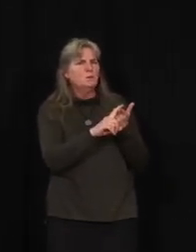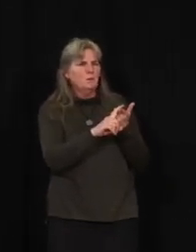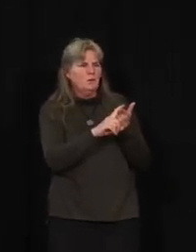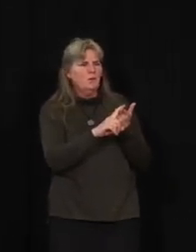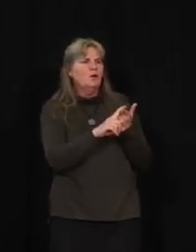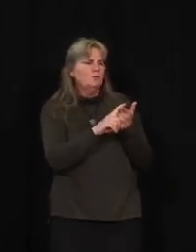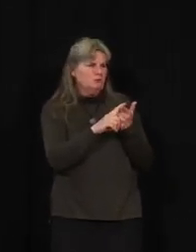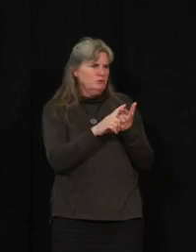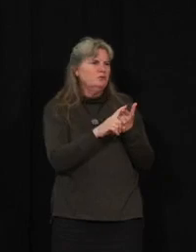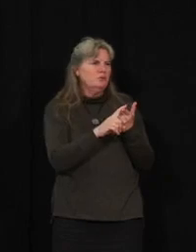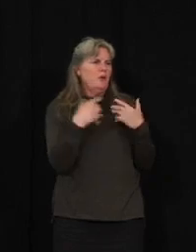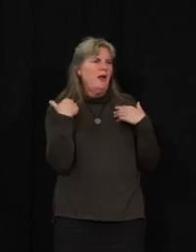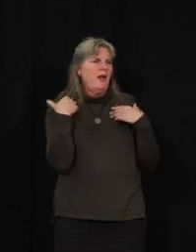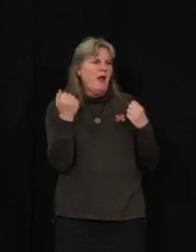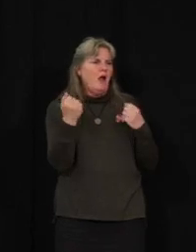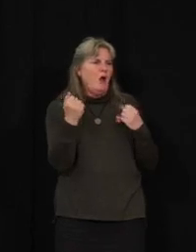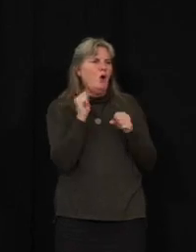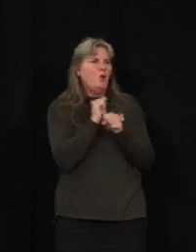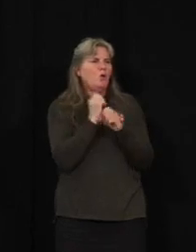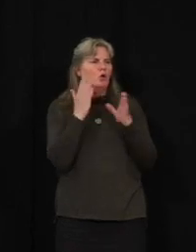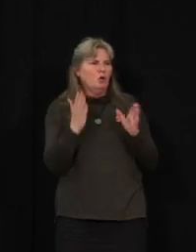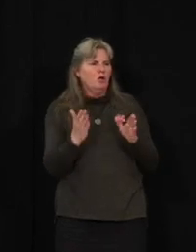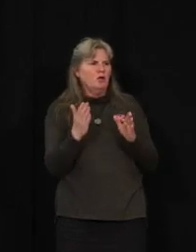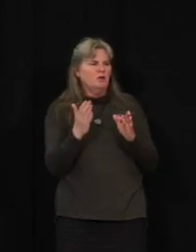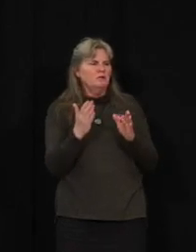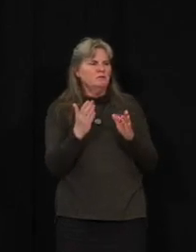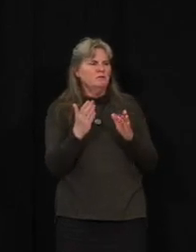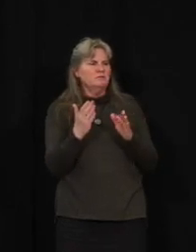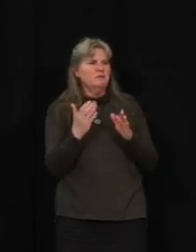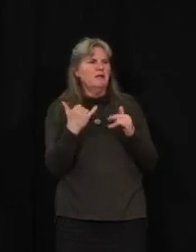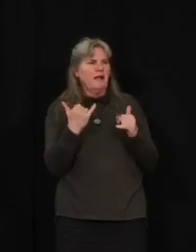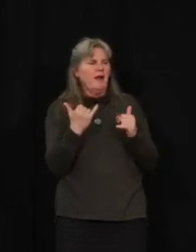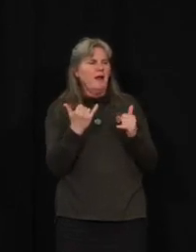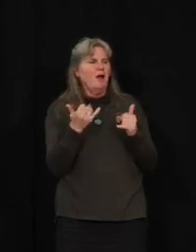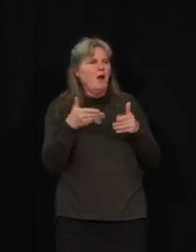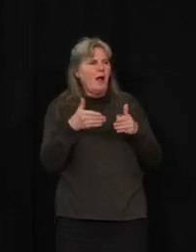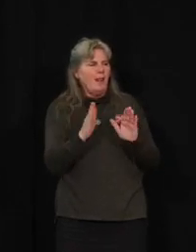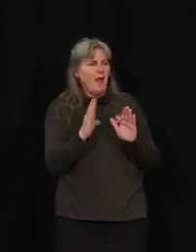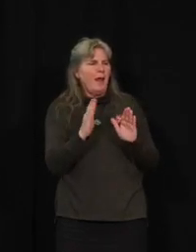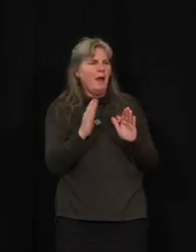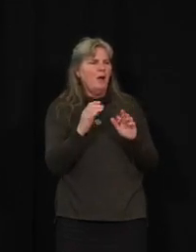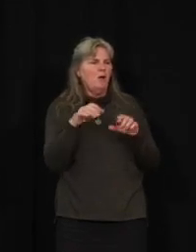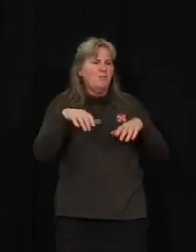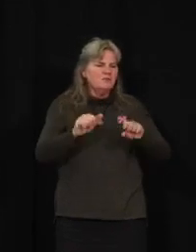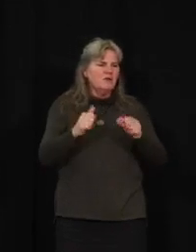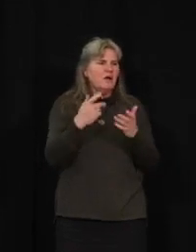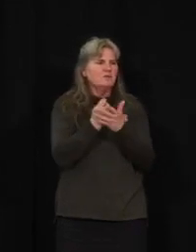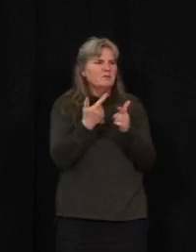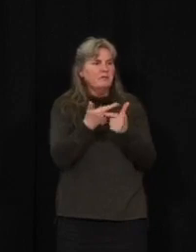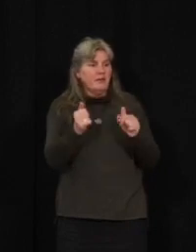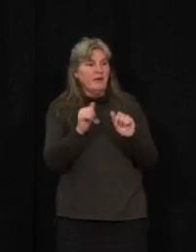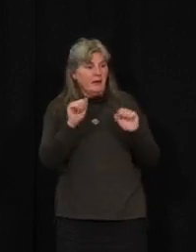offered by physiotherapists and others?